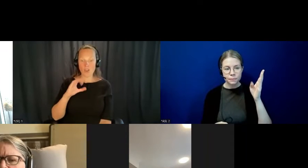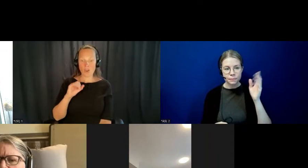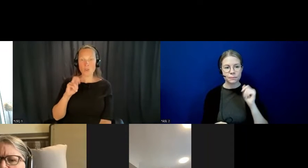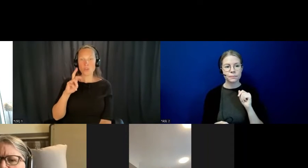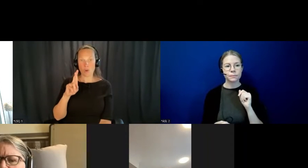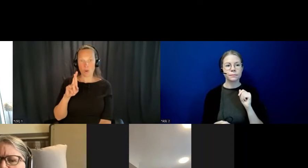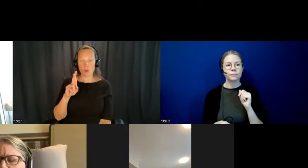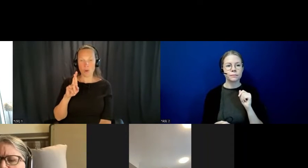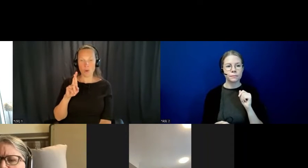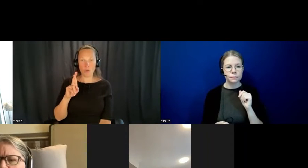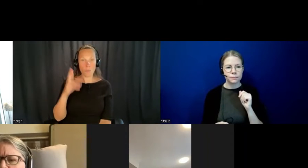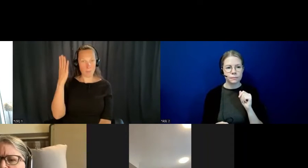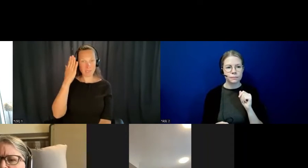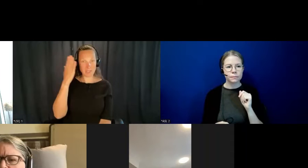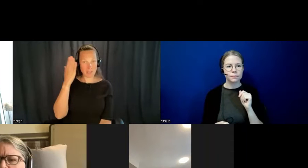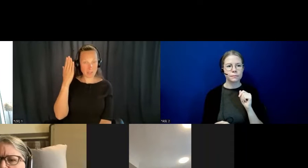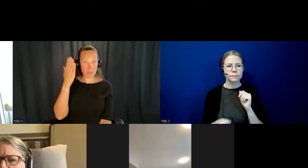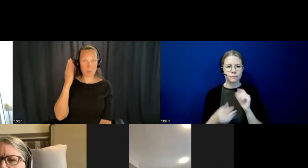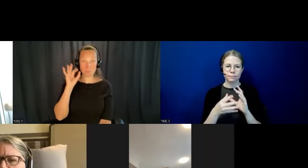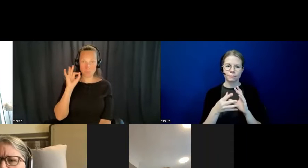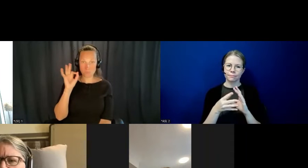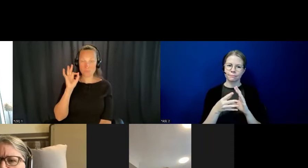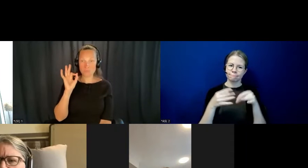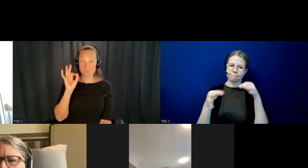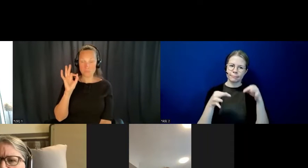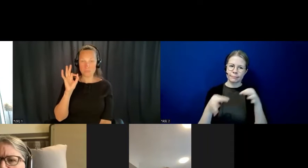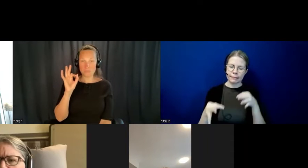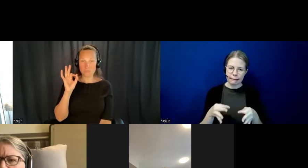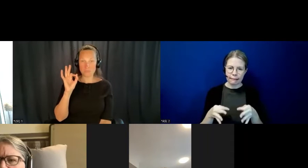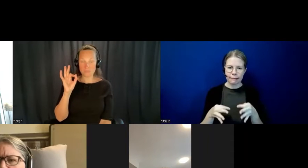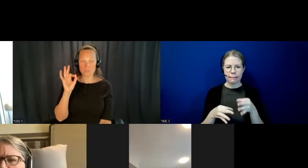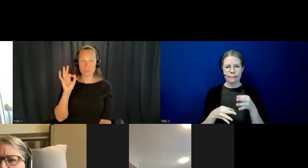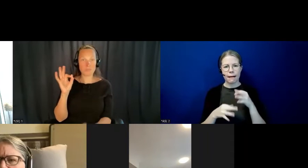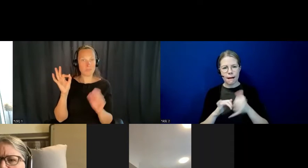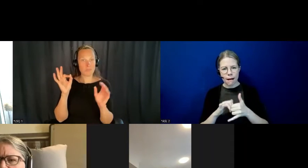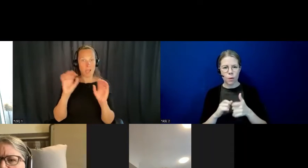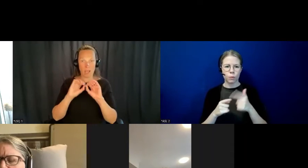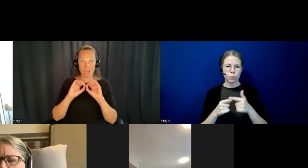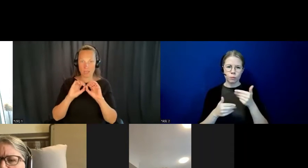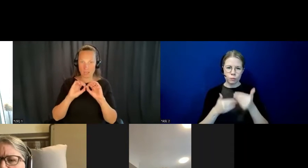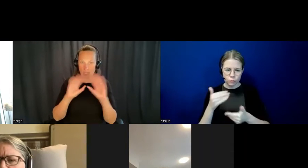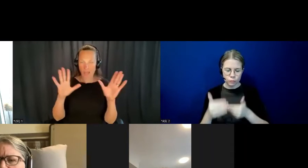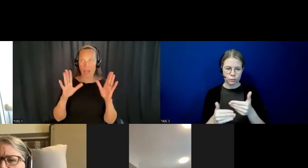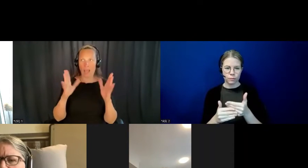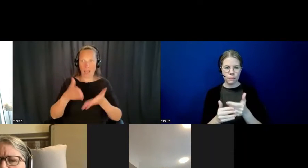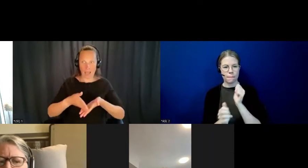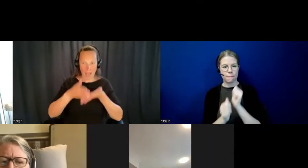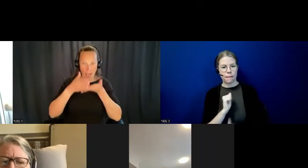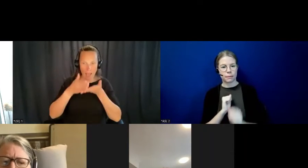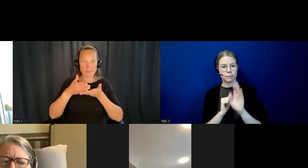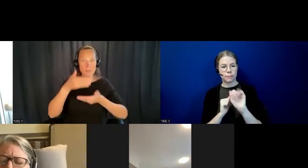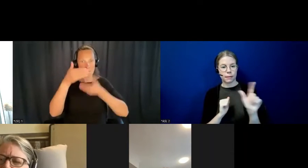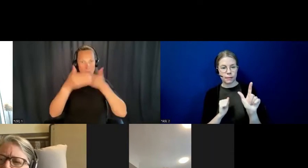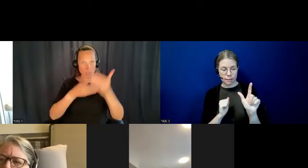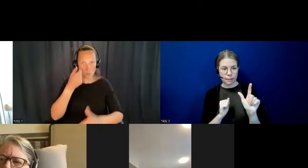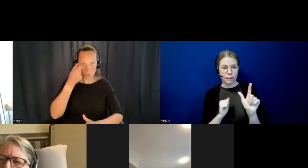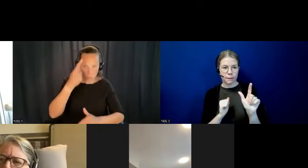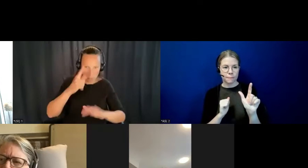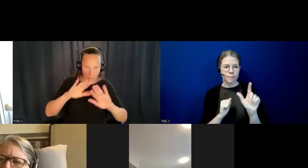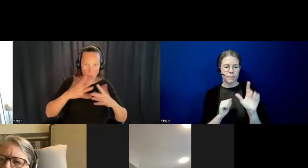PROCESSING, GETTING A BILL PASSED. WHEN WE LOOK AT DISABILITY POVERTY,